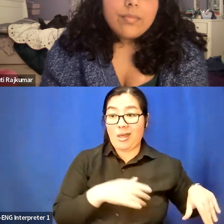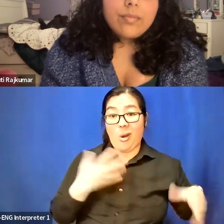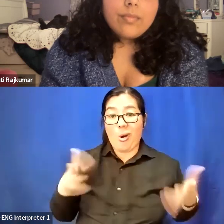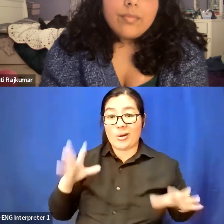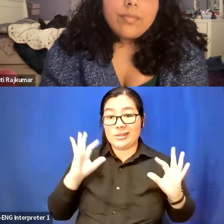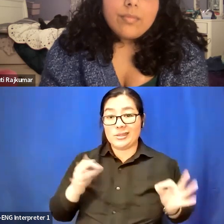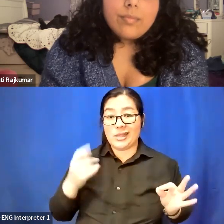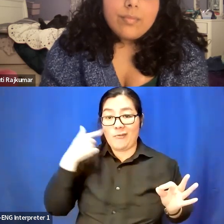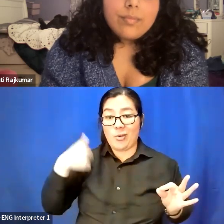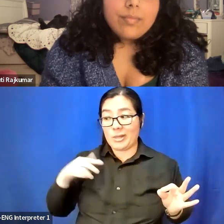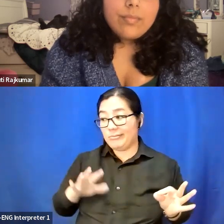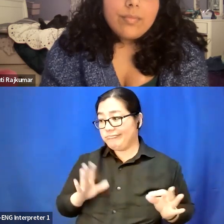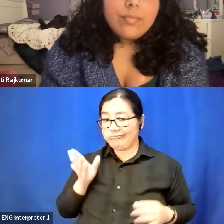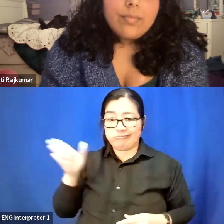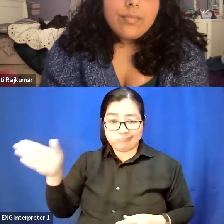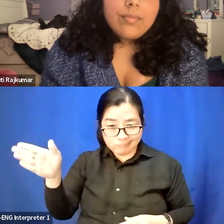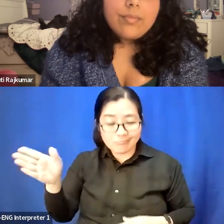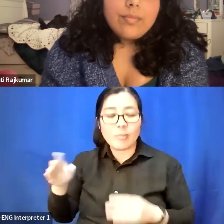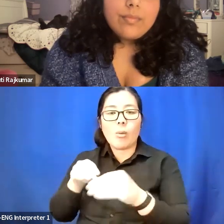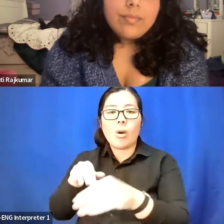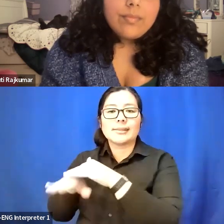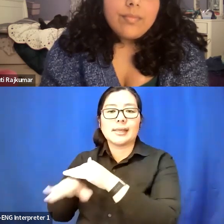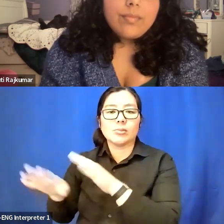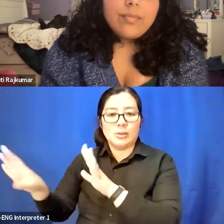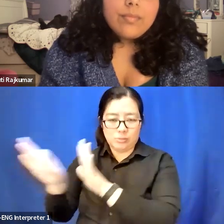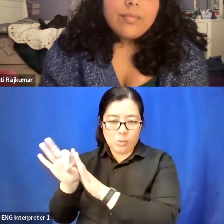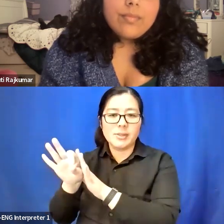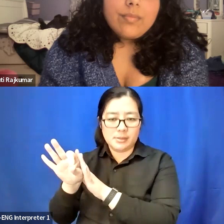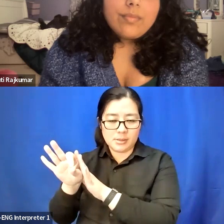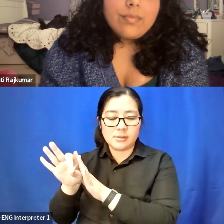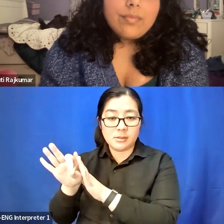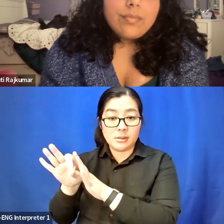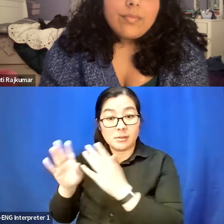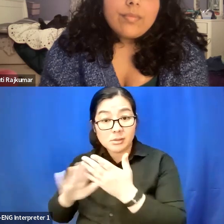I chose the more accessible choice because college is hard enough as is